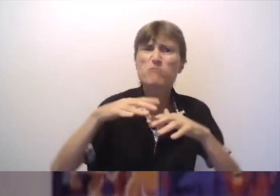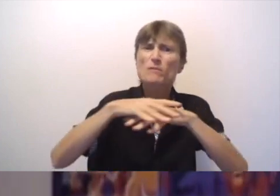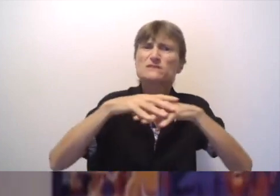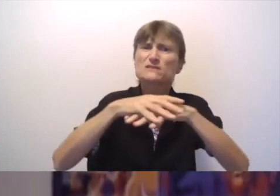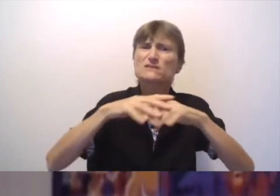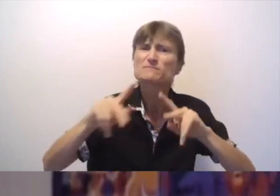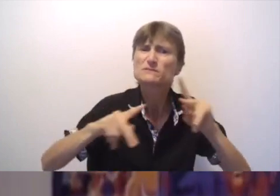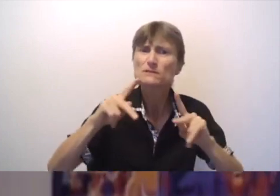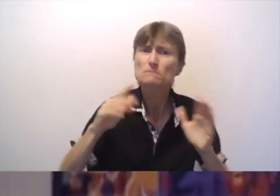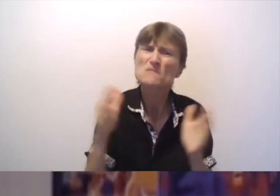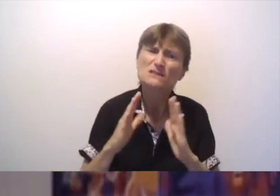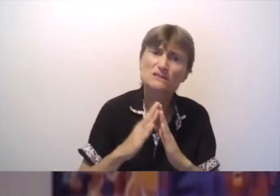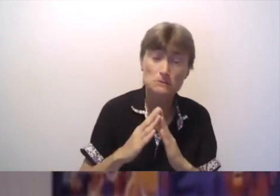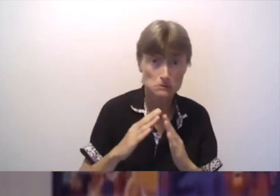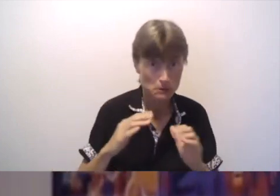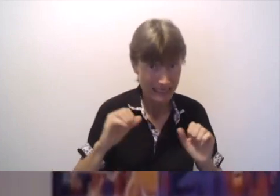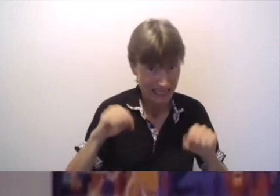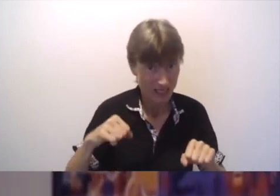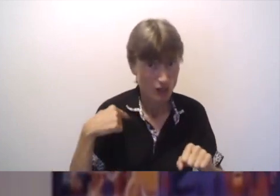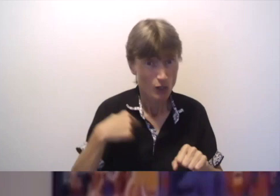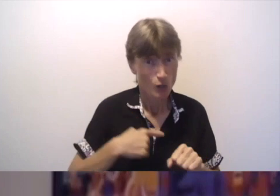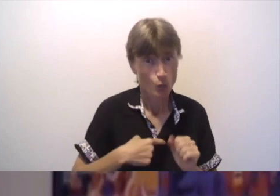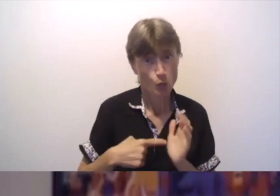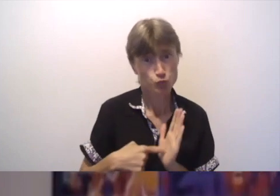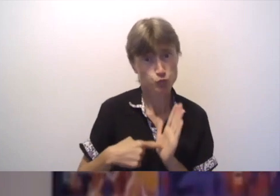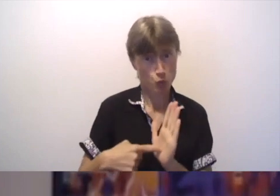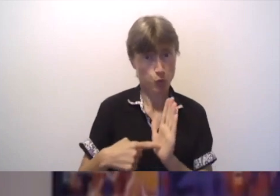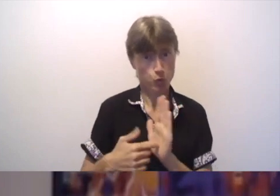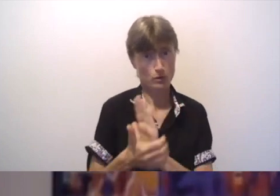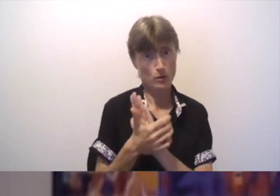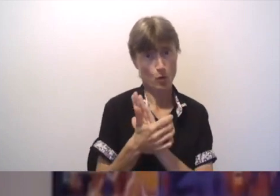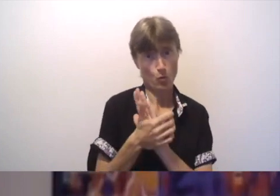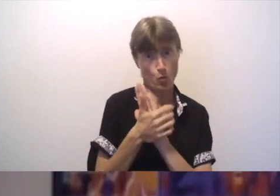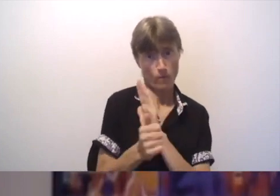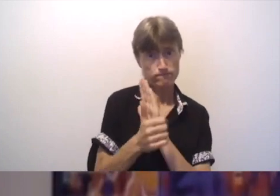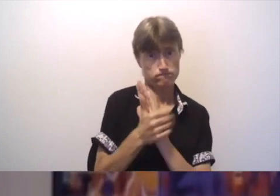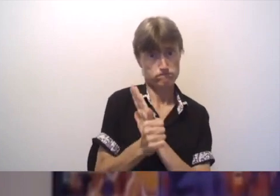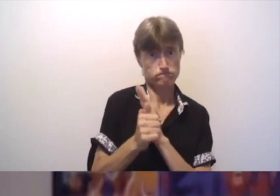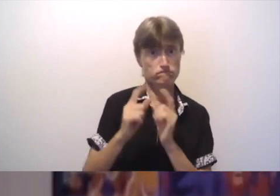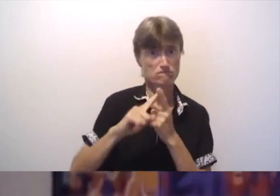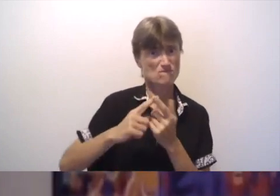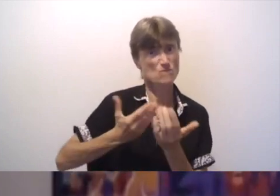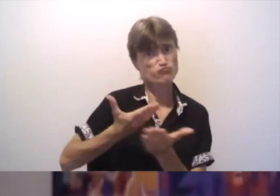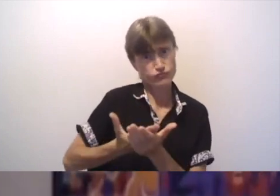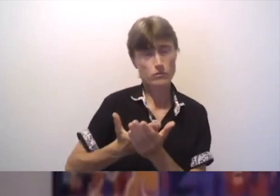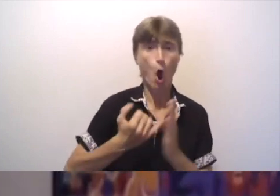is there a way to prove our ability to qualify for the proposed arts ubi